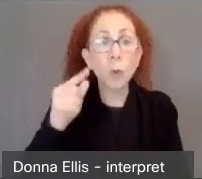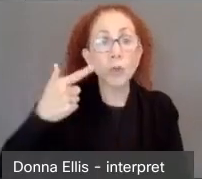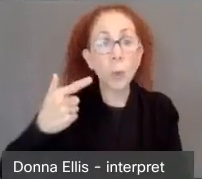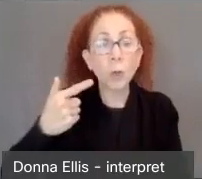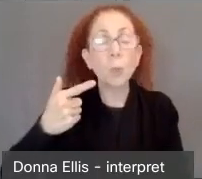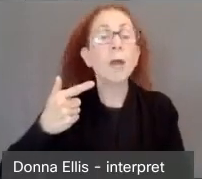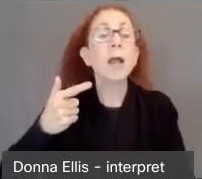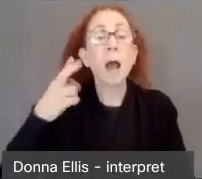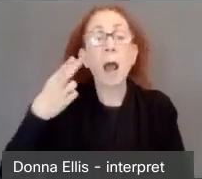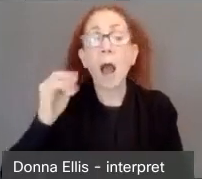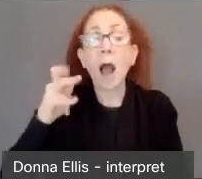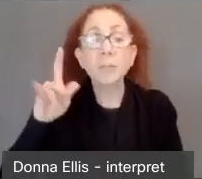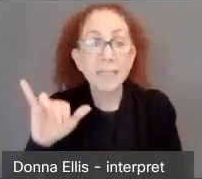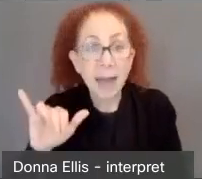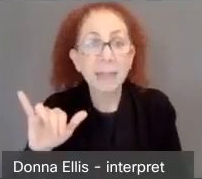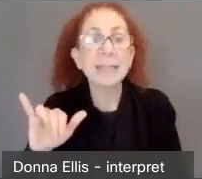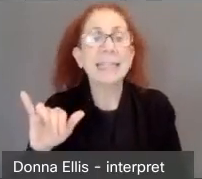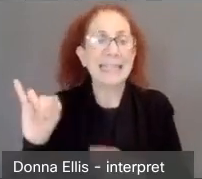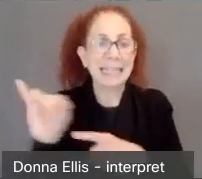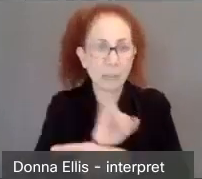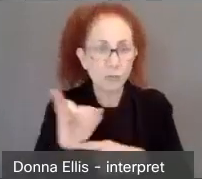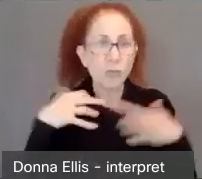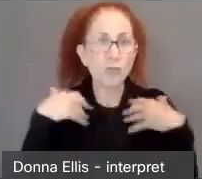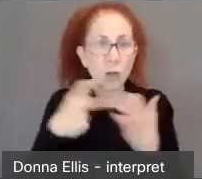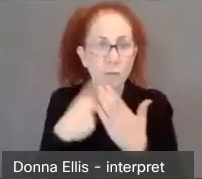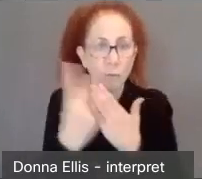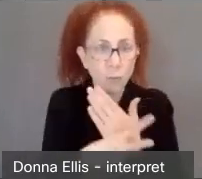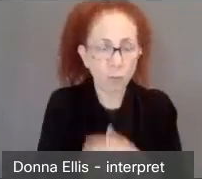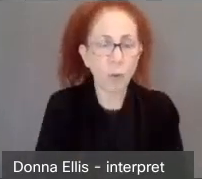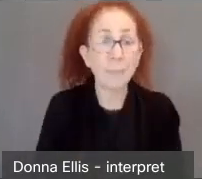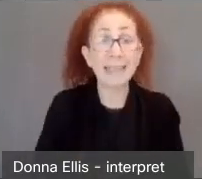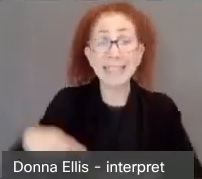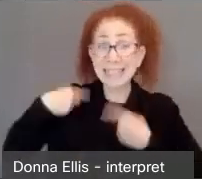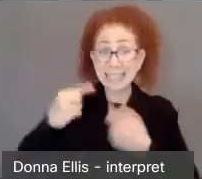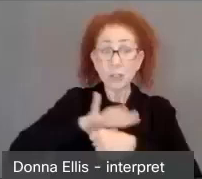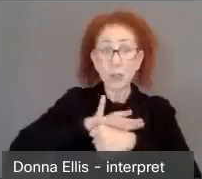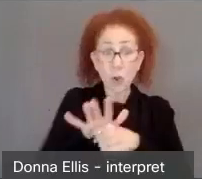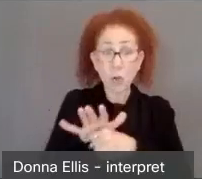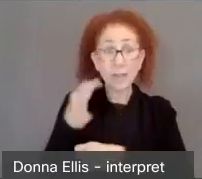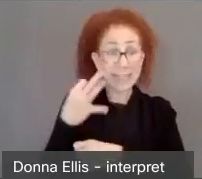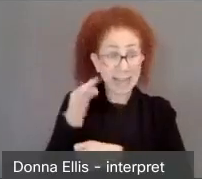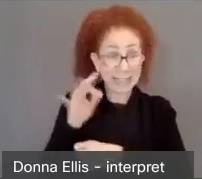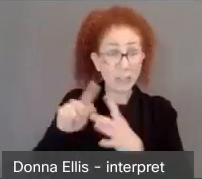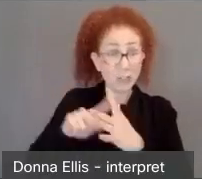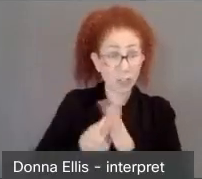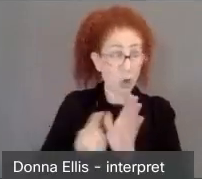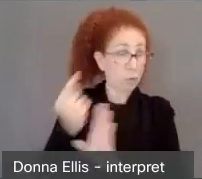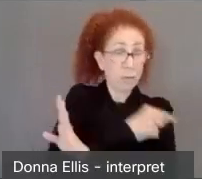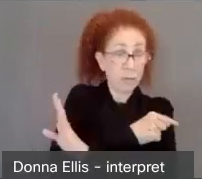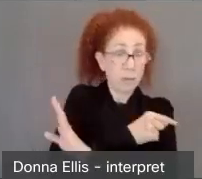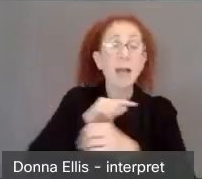Industry Recovery Program. Since the COVID-19 pandemic began, the County has helped to award